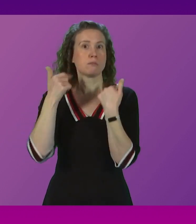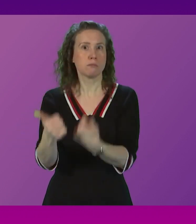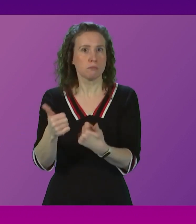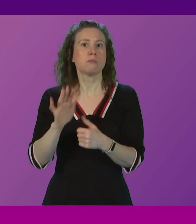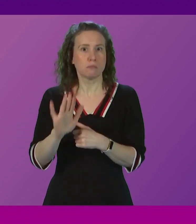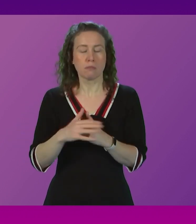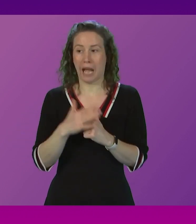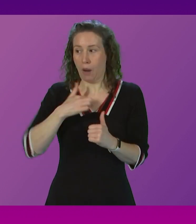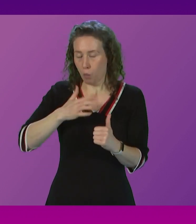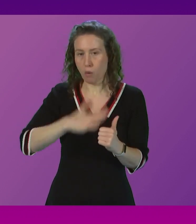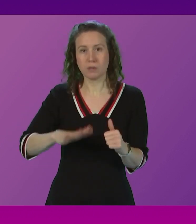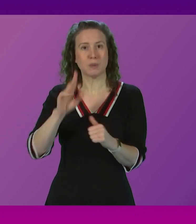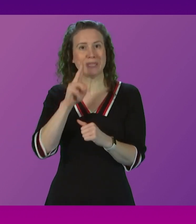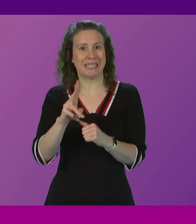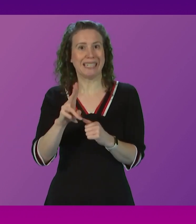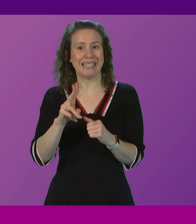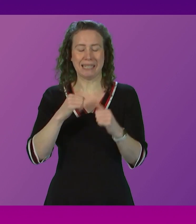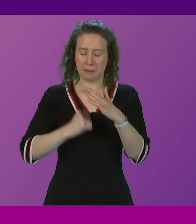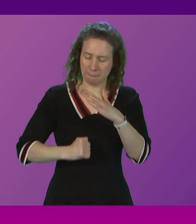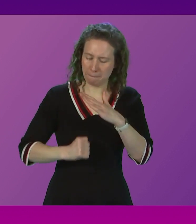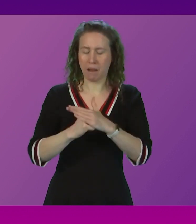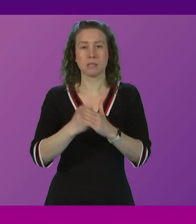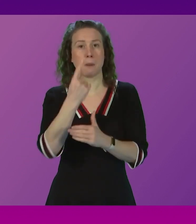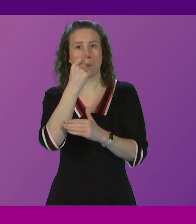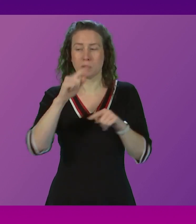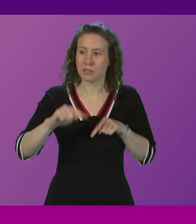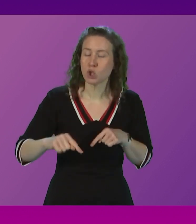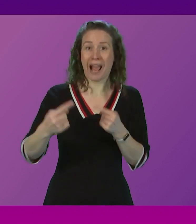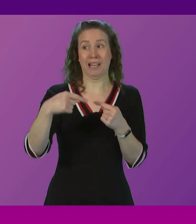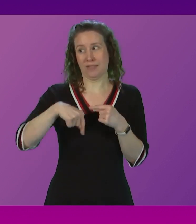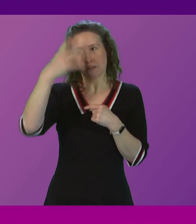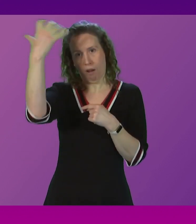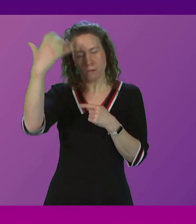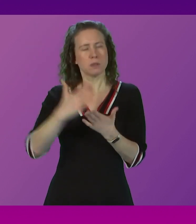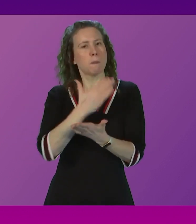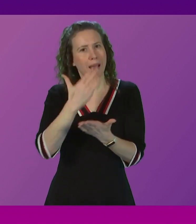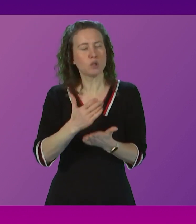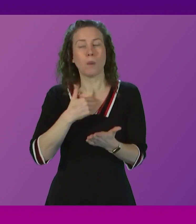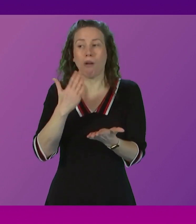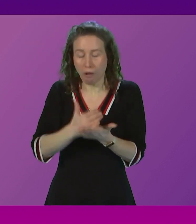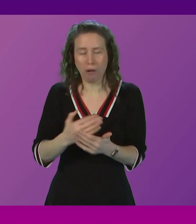want to see the maximum possible challenge to the Government to ensure that we are not only